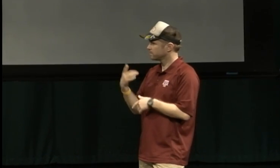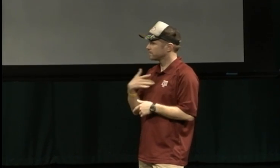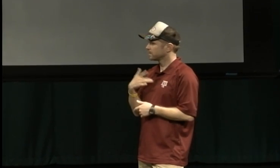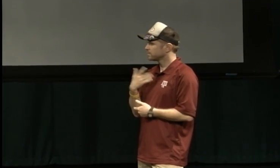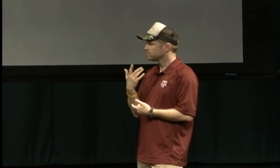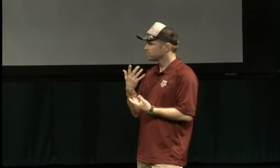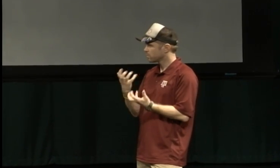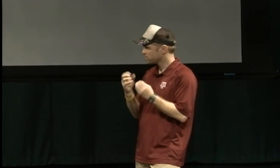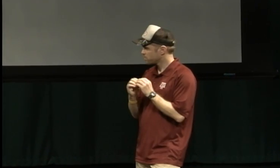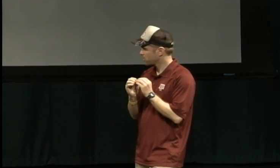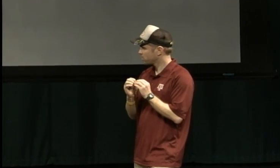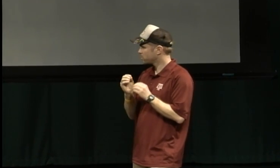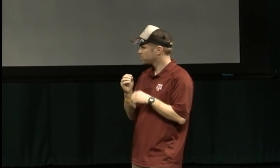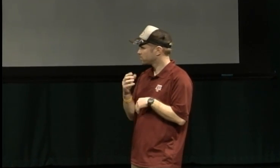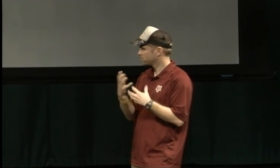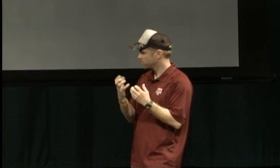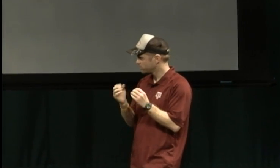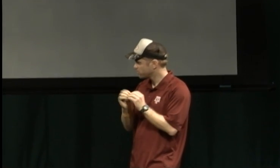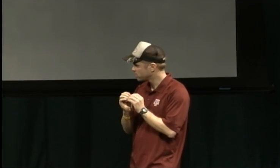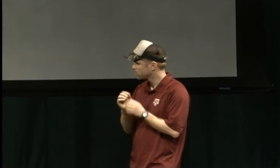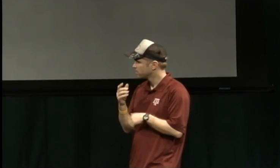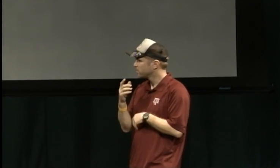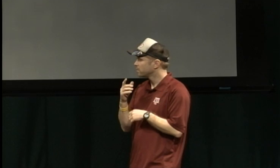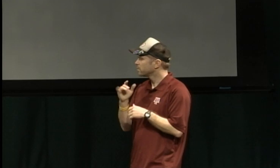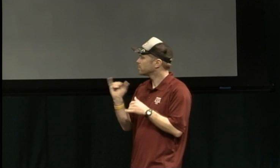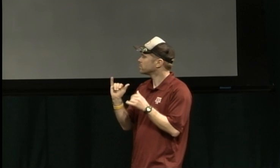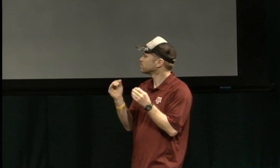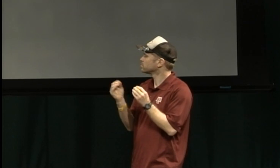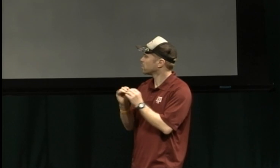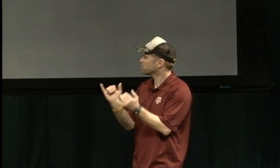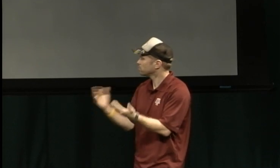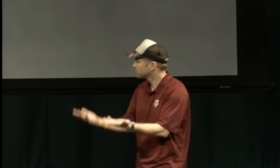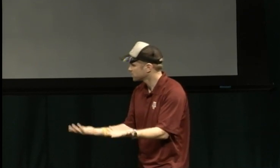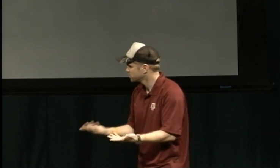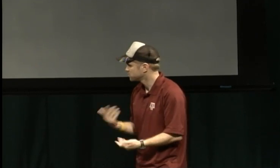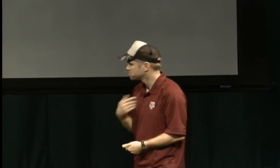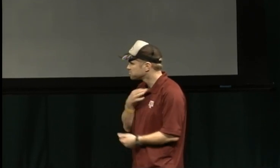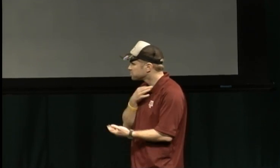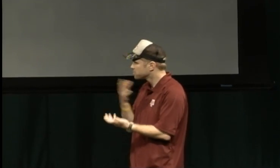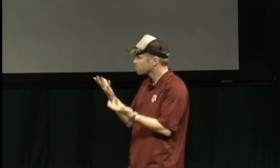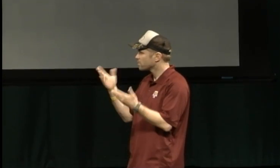I feel like here in America, we only sneezed once.